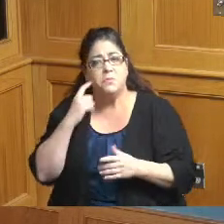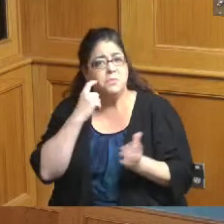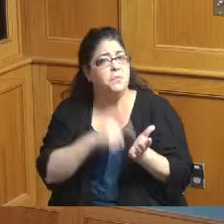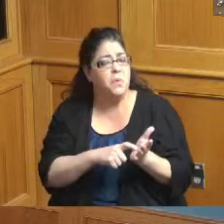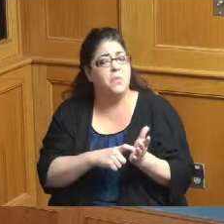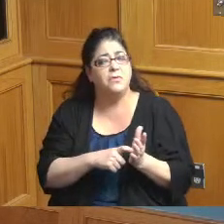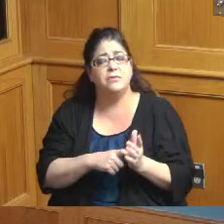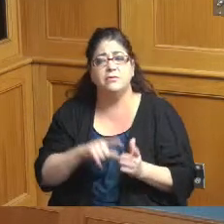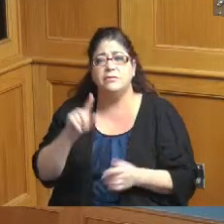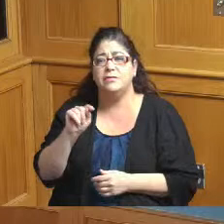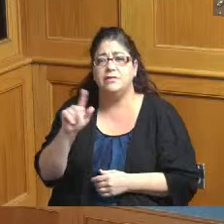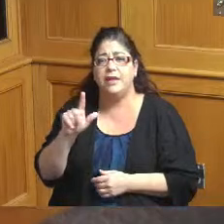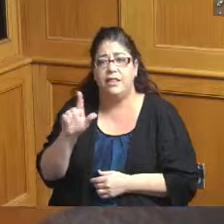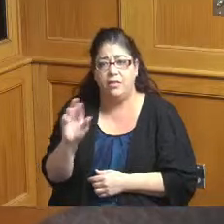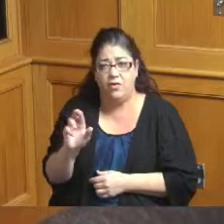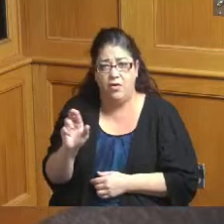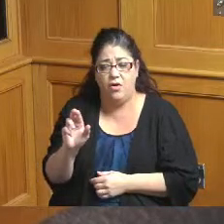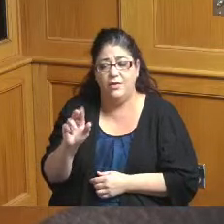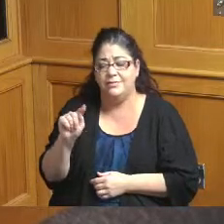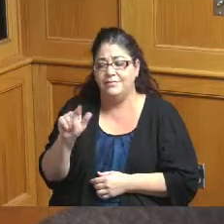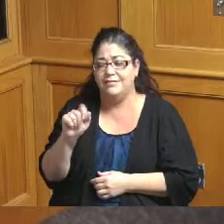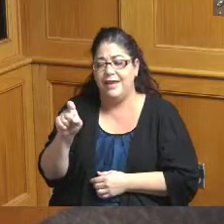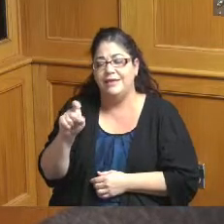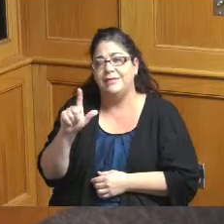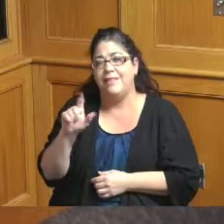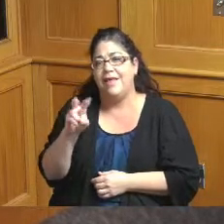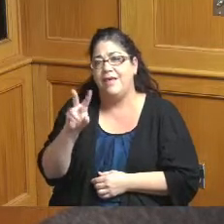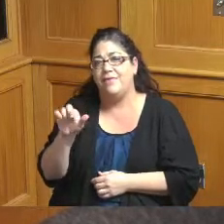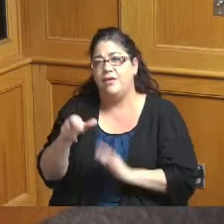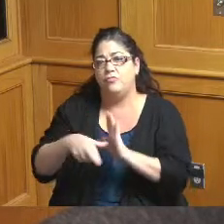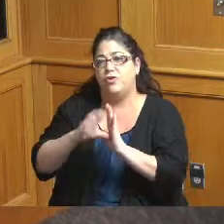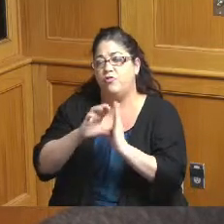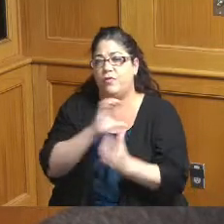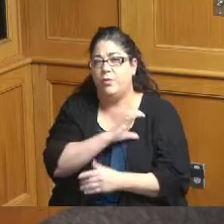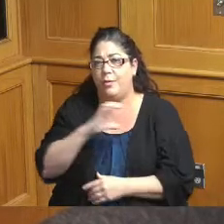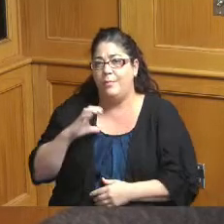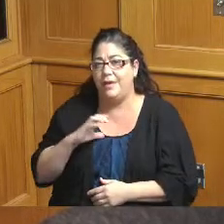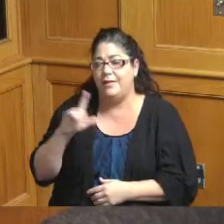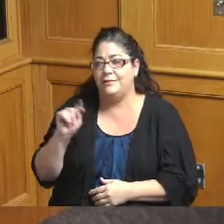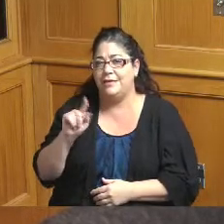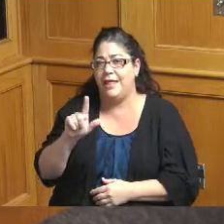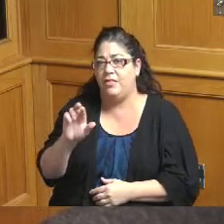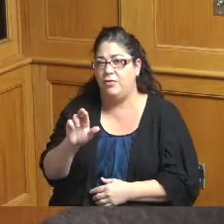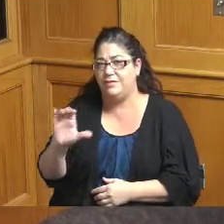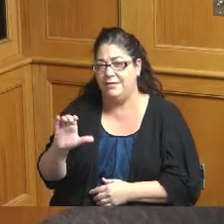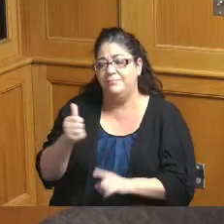the TLRC Tax Levy Review Committee indicated that there should be an increase in the mental health